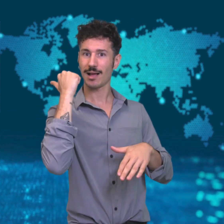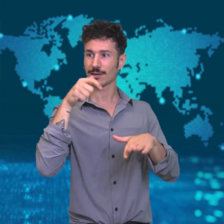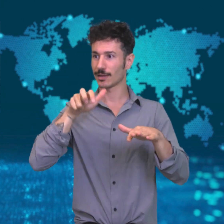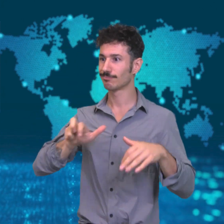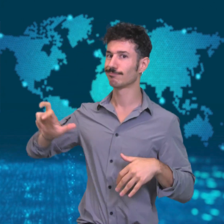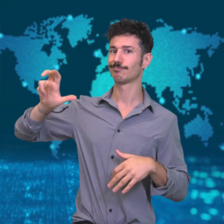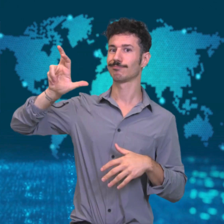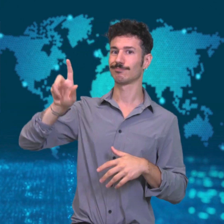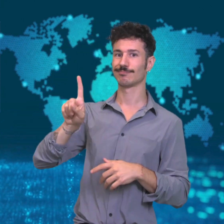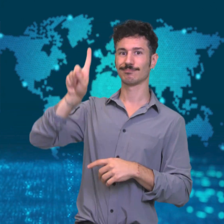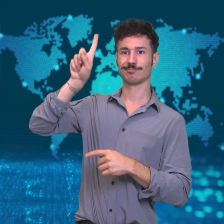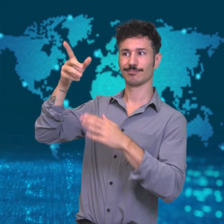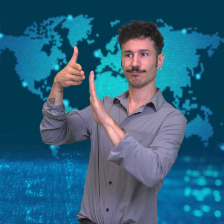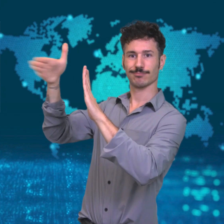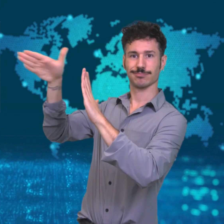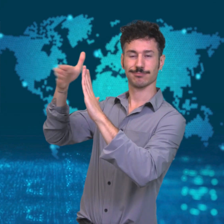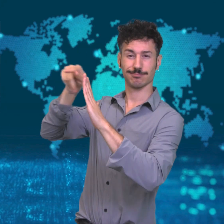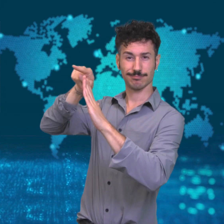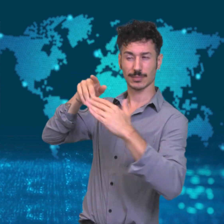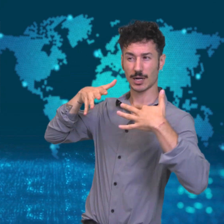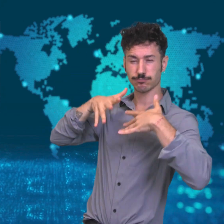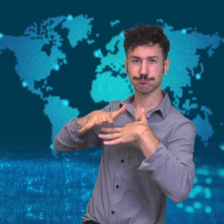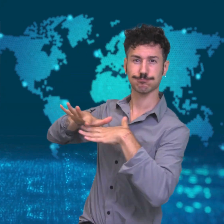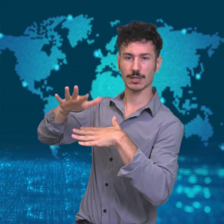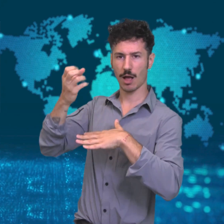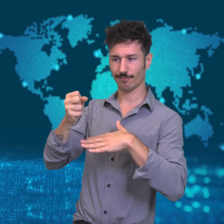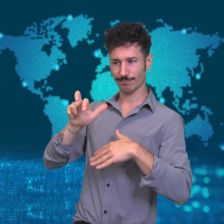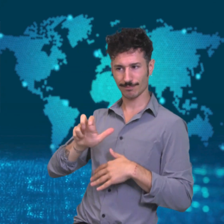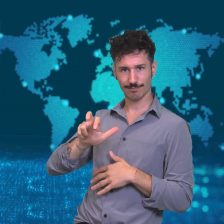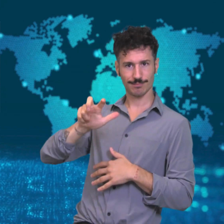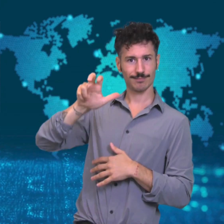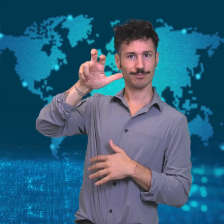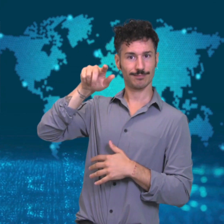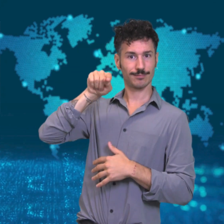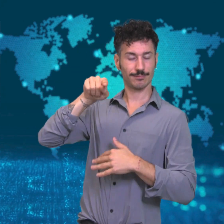a single exit - a back door upstairs.